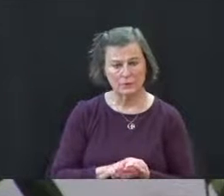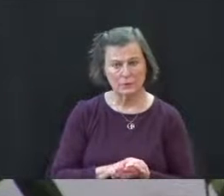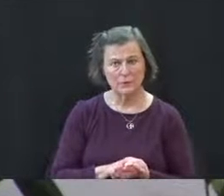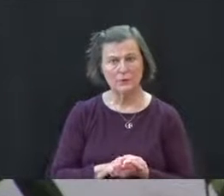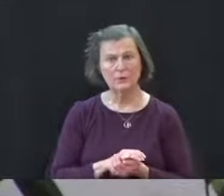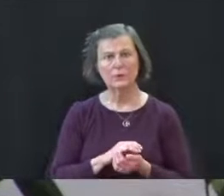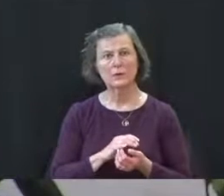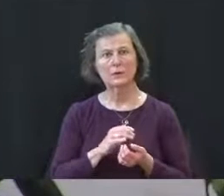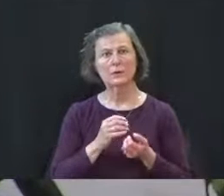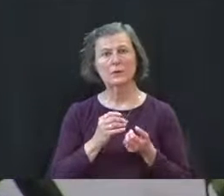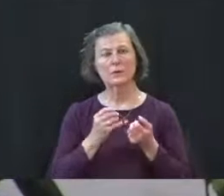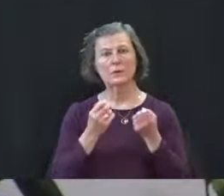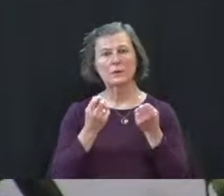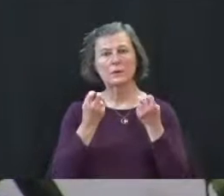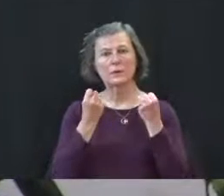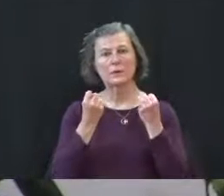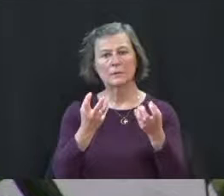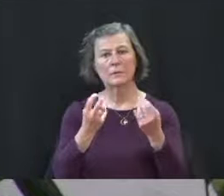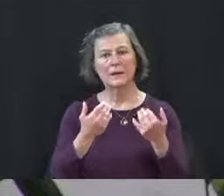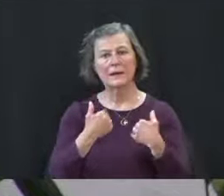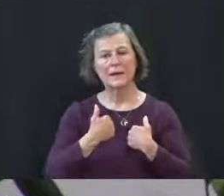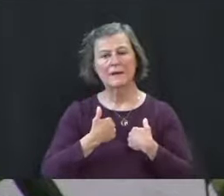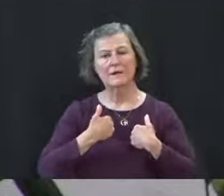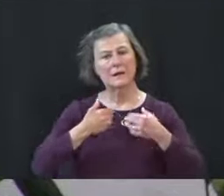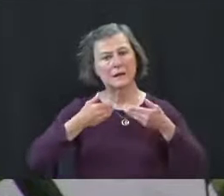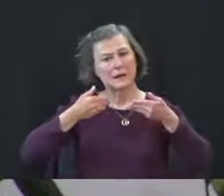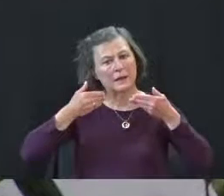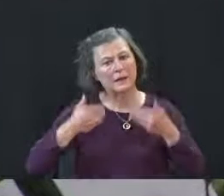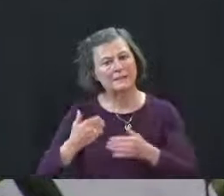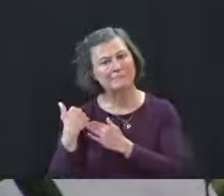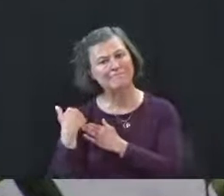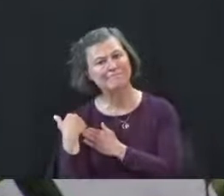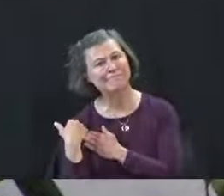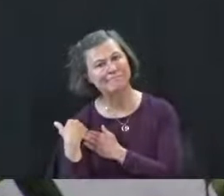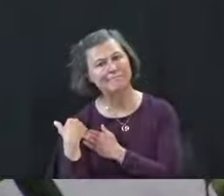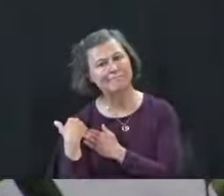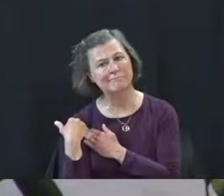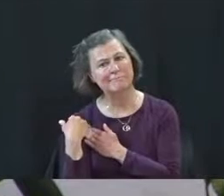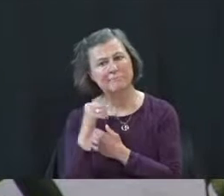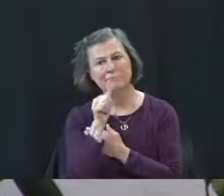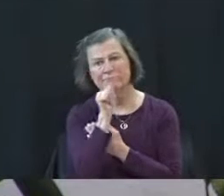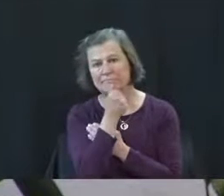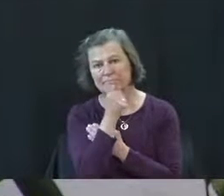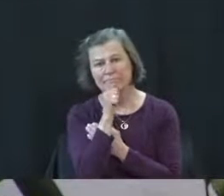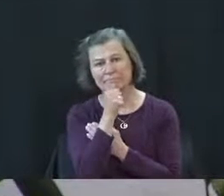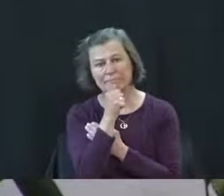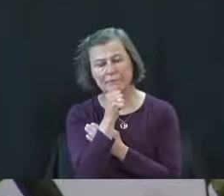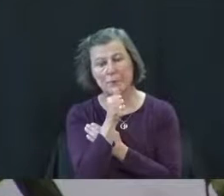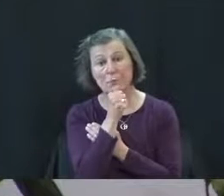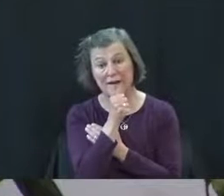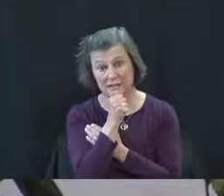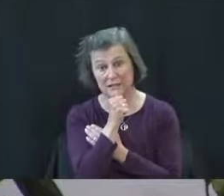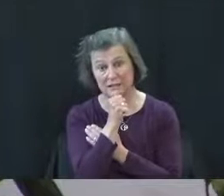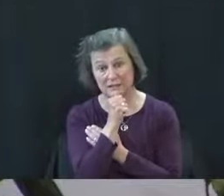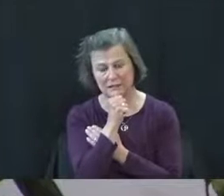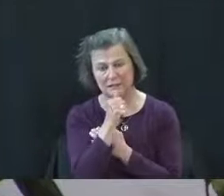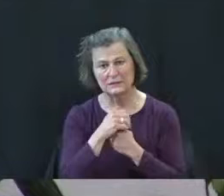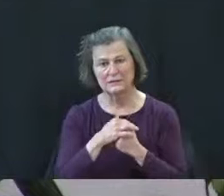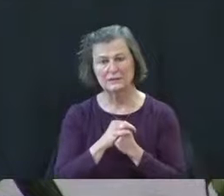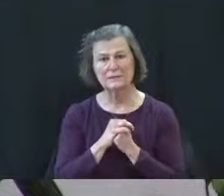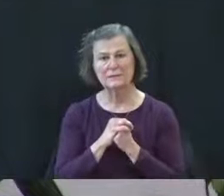Many carry heavy burdens and suffer privately.